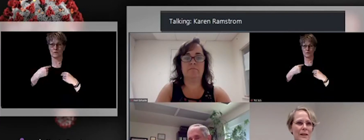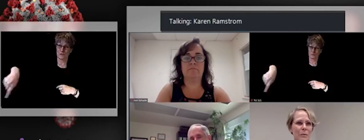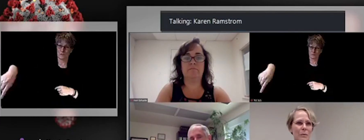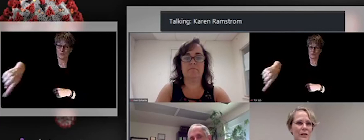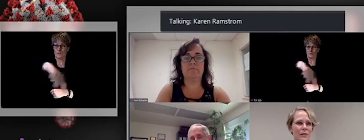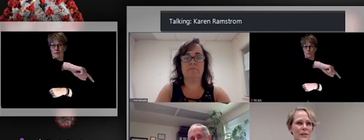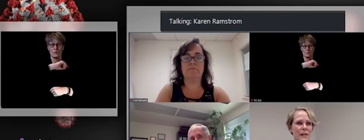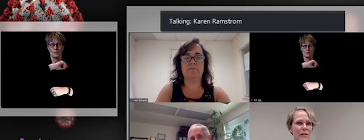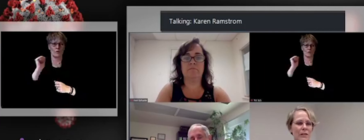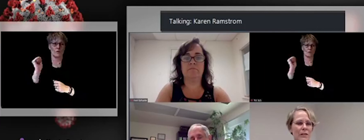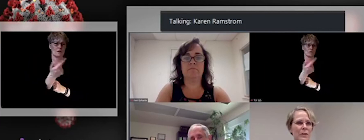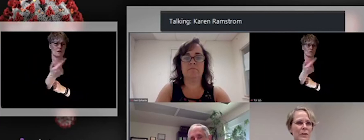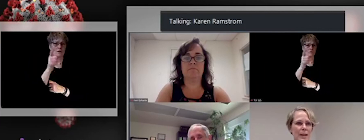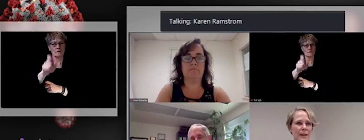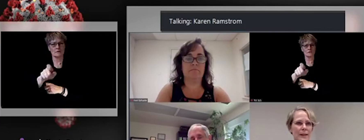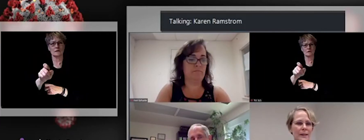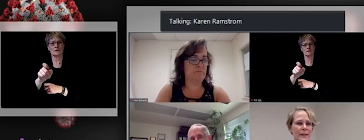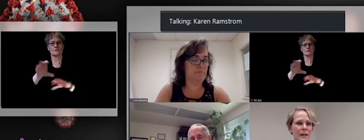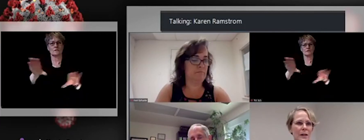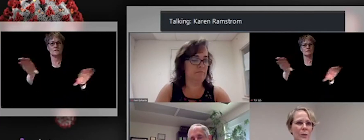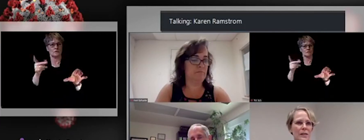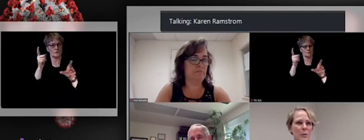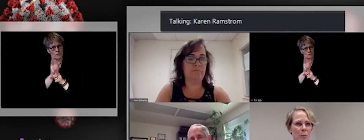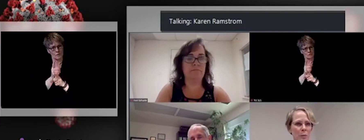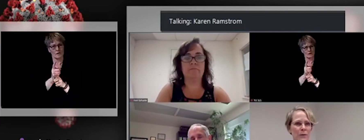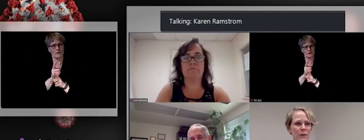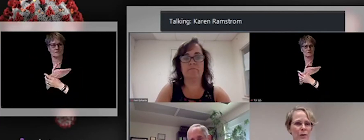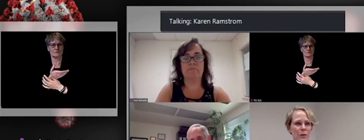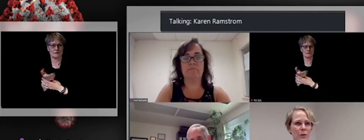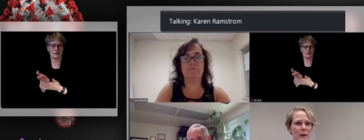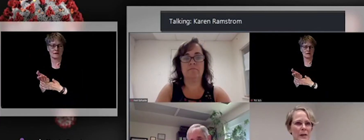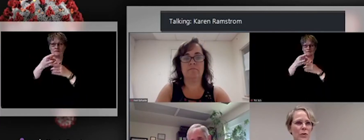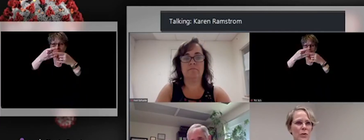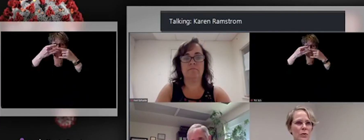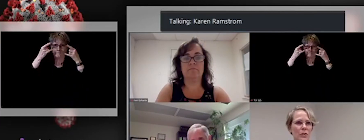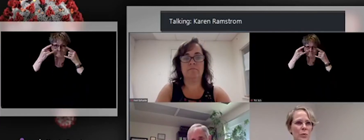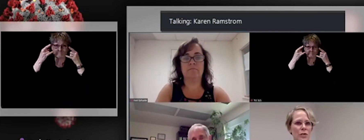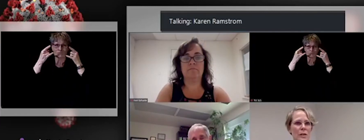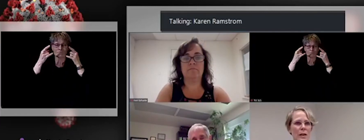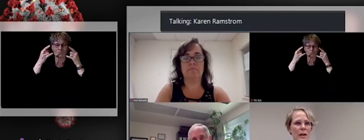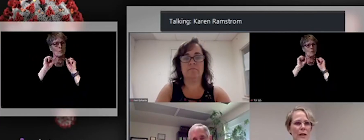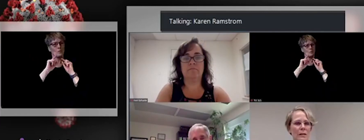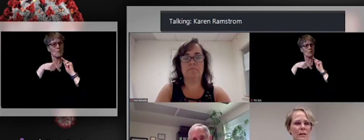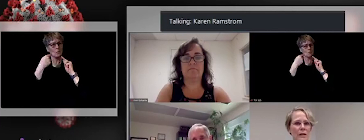wear the face covering when you can, when it's appropriate for you based on your own